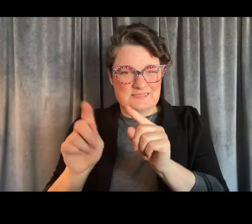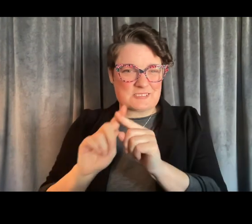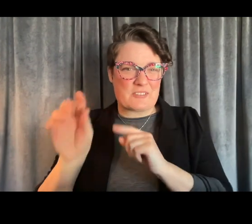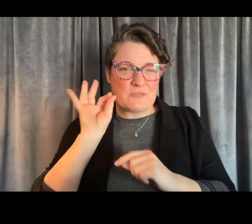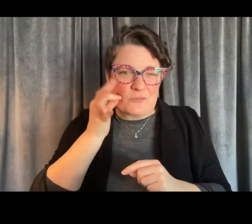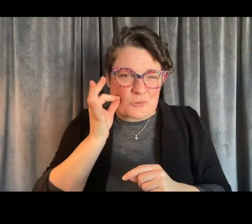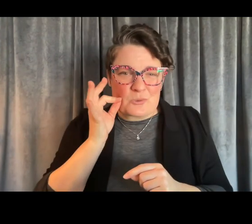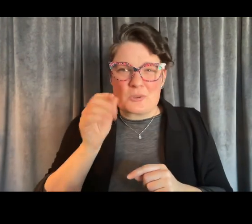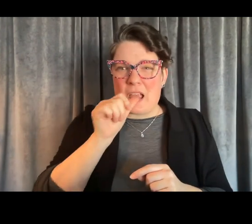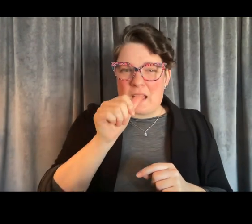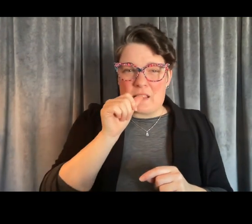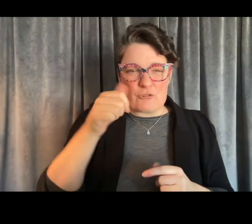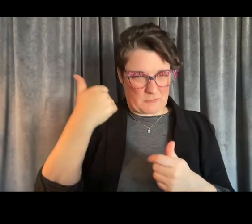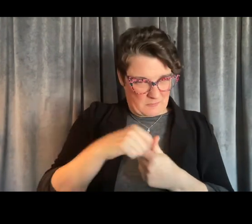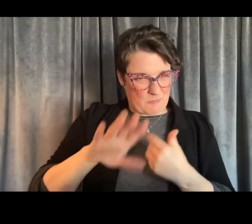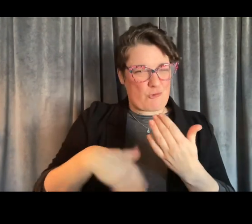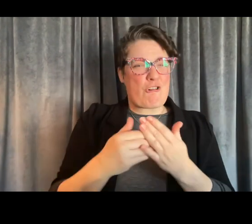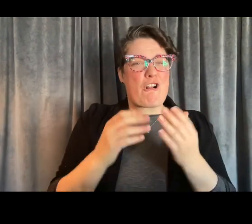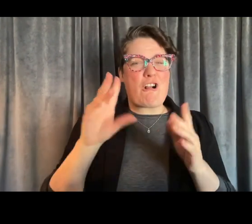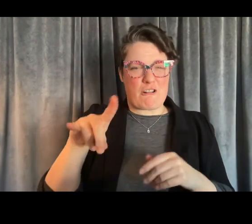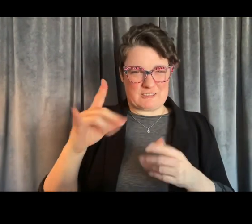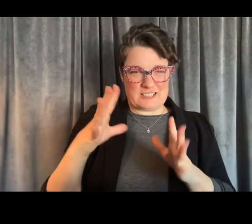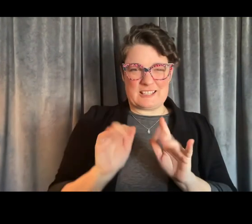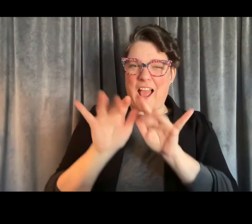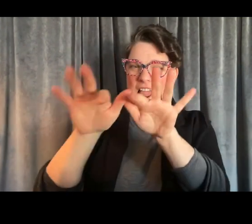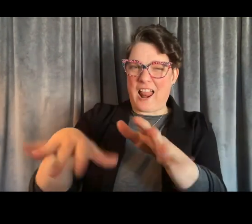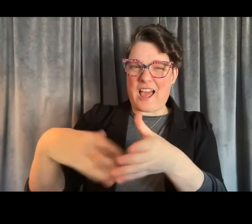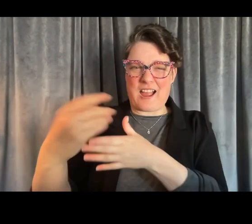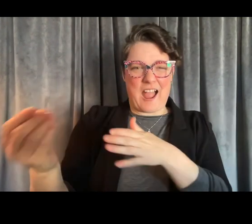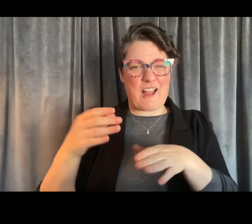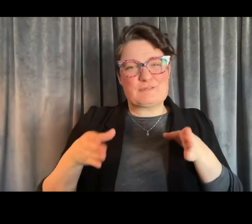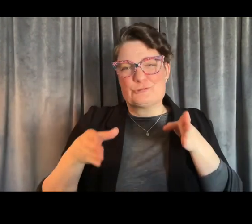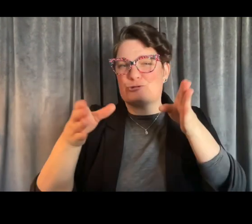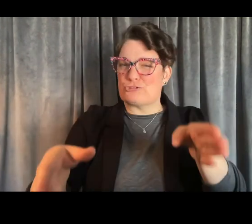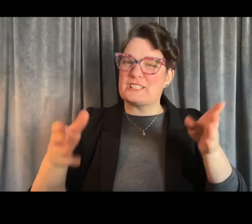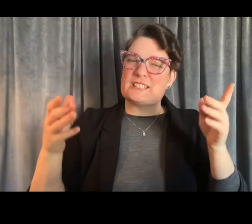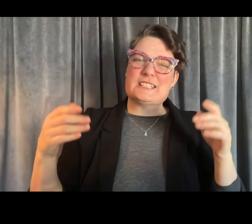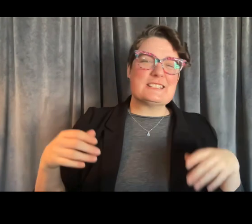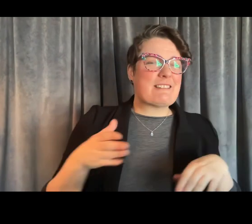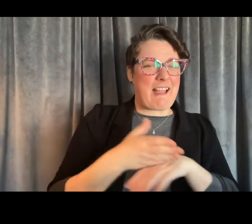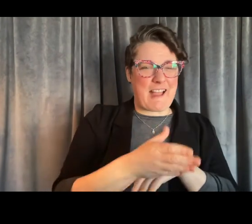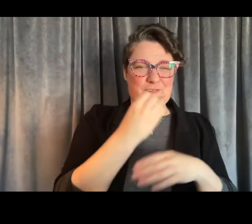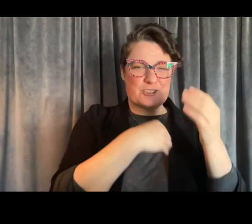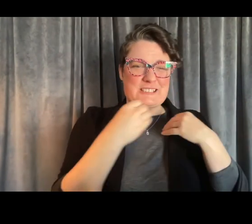I remember we all went out into the street after the Seder and danced